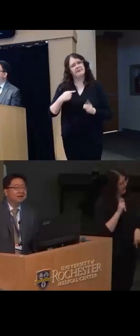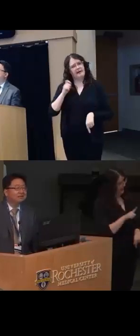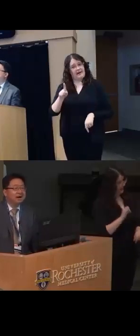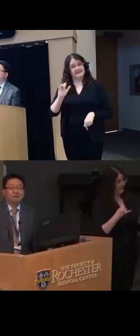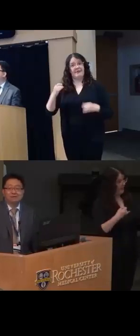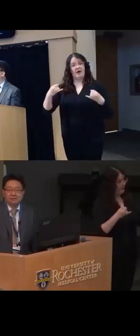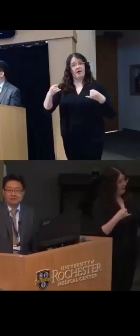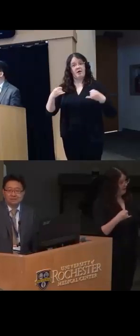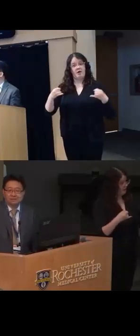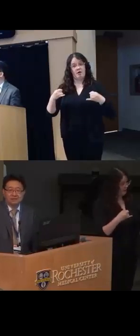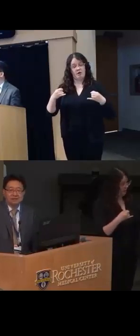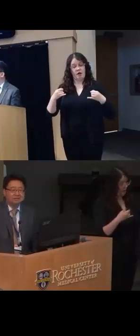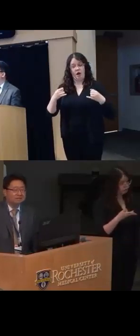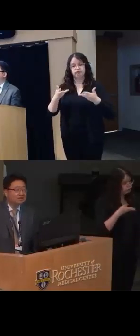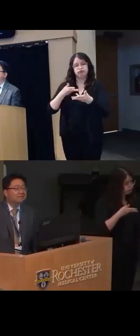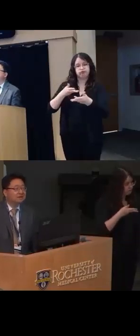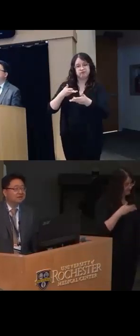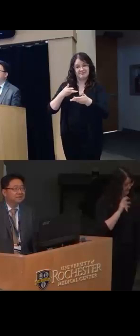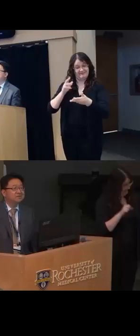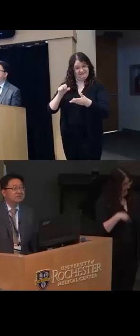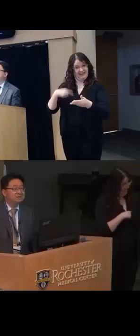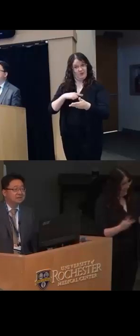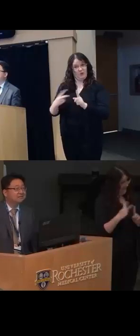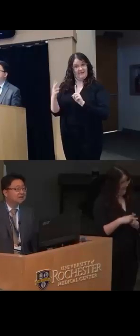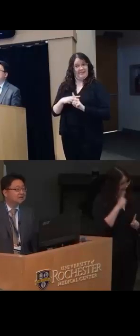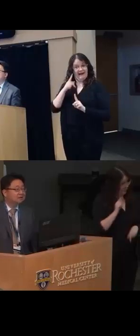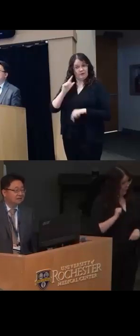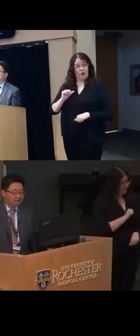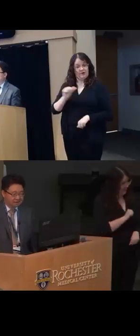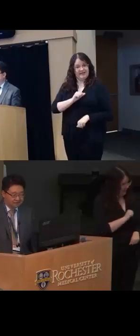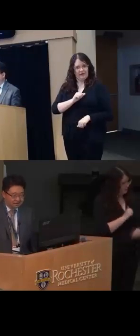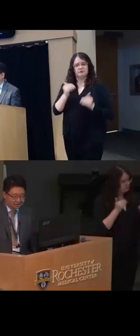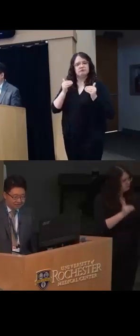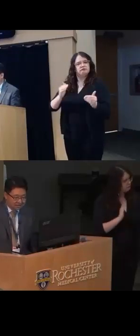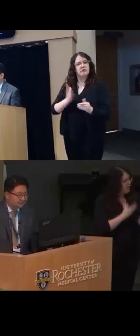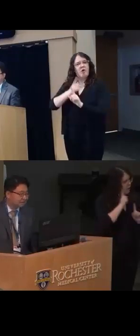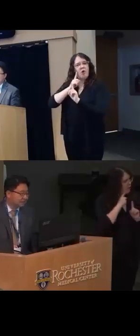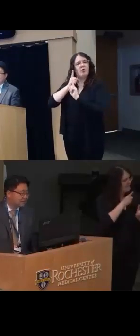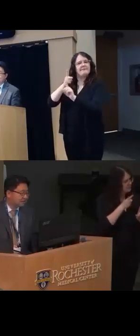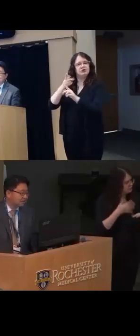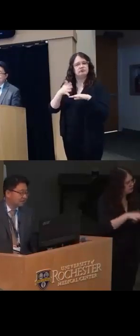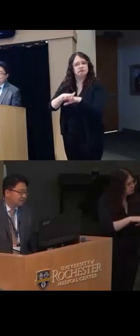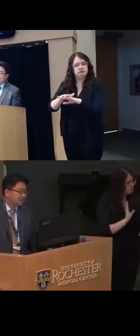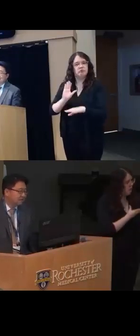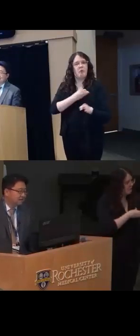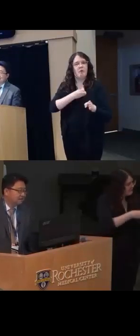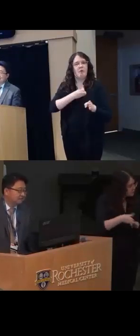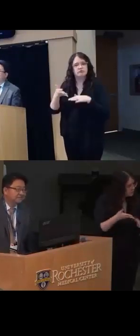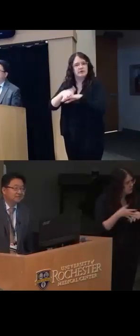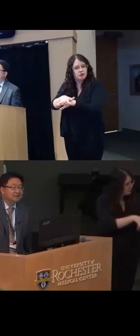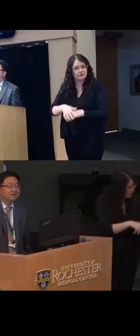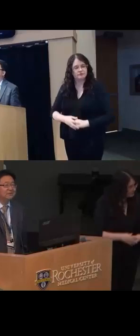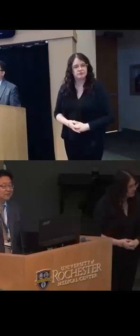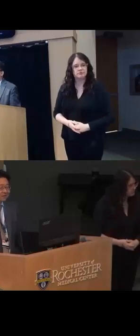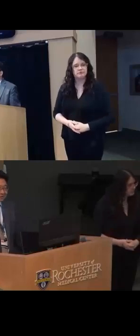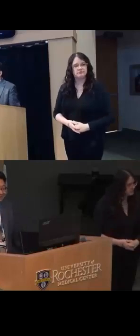we apply to ourselves to inaugurate our missions inaugurated disciplines so you know overall